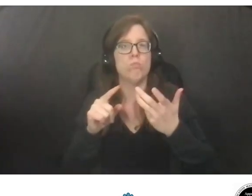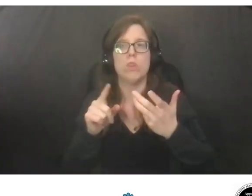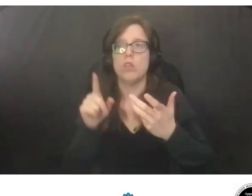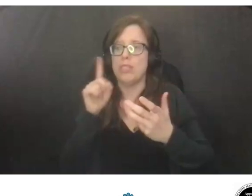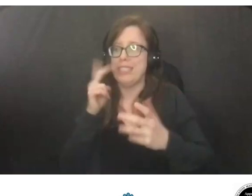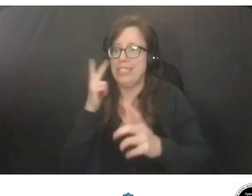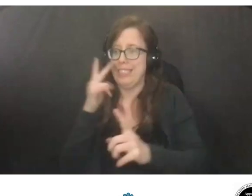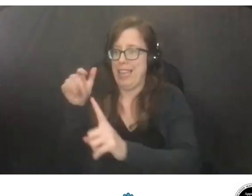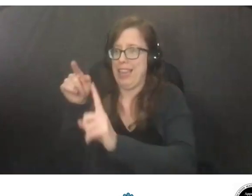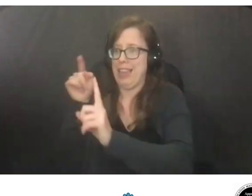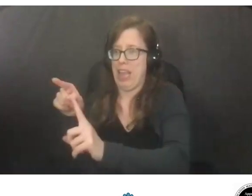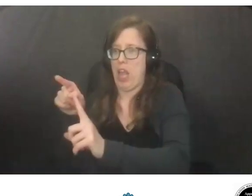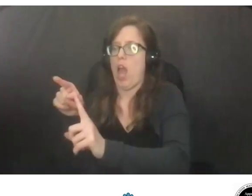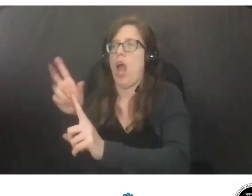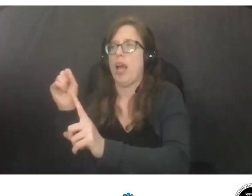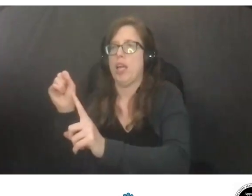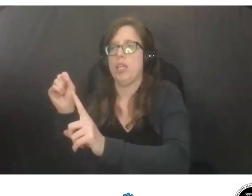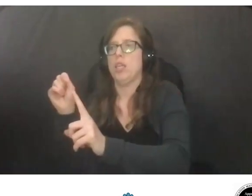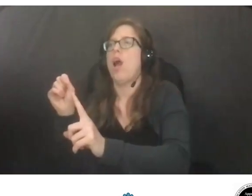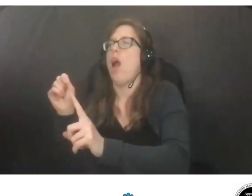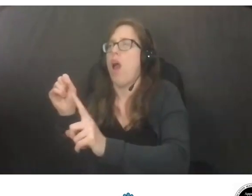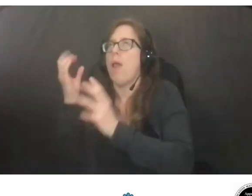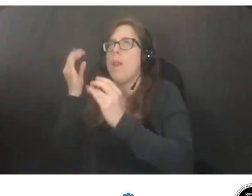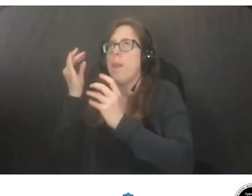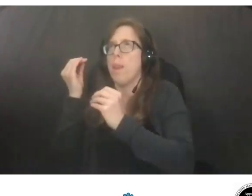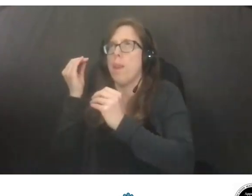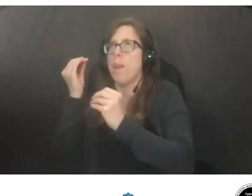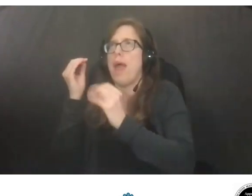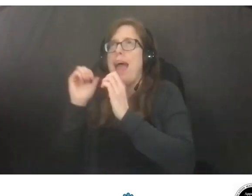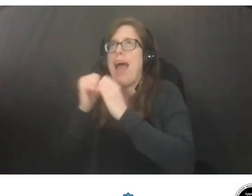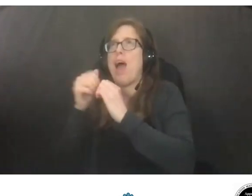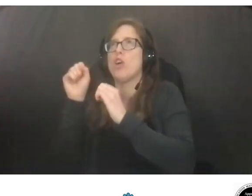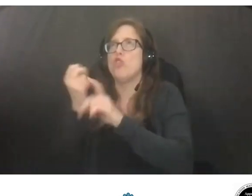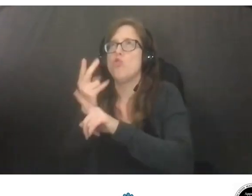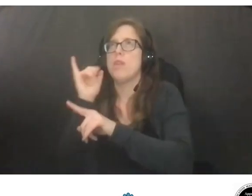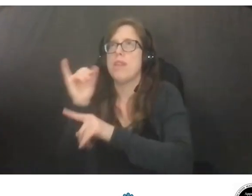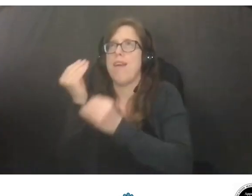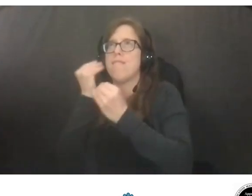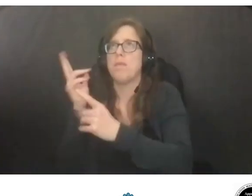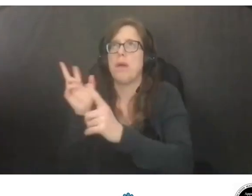to reflect on the information they share and how it could be applied